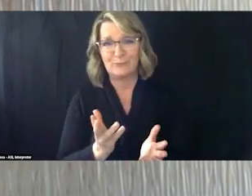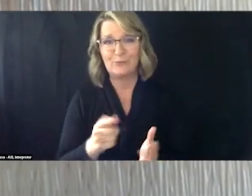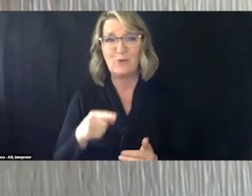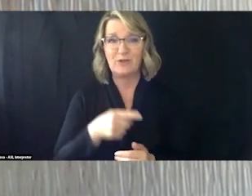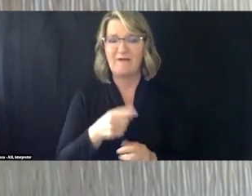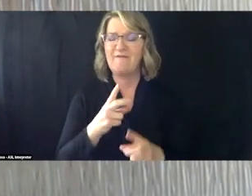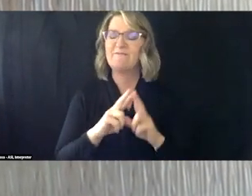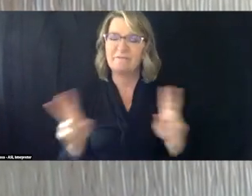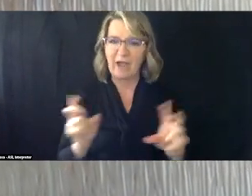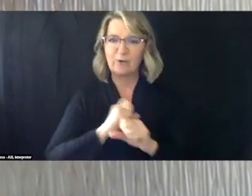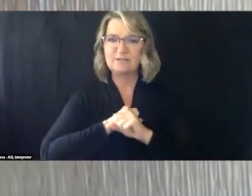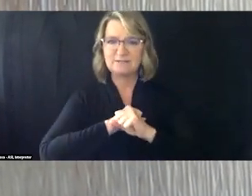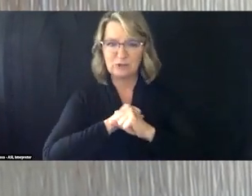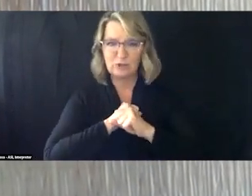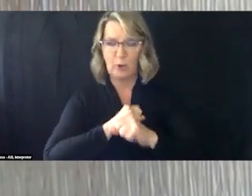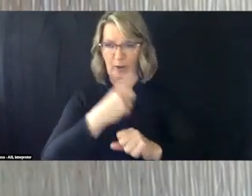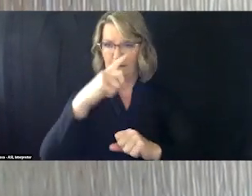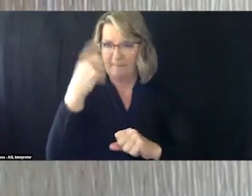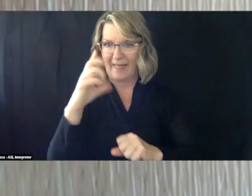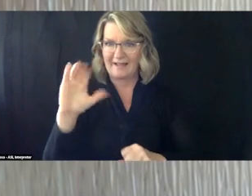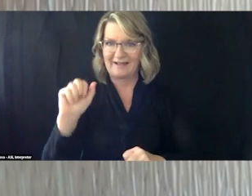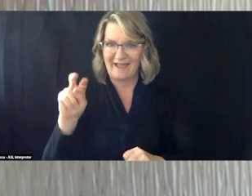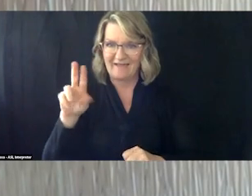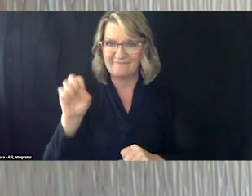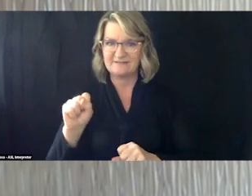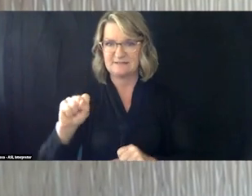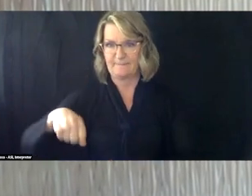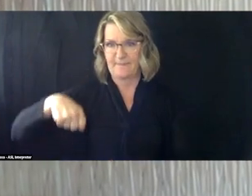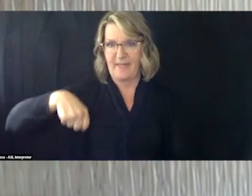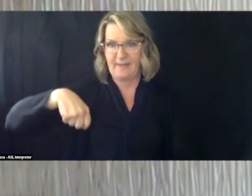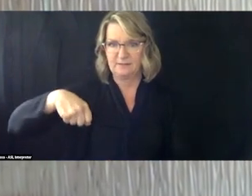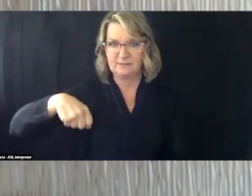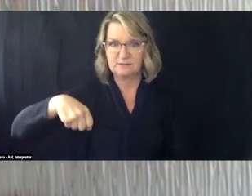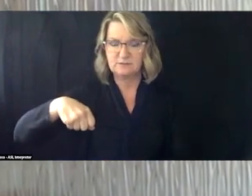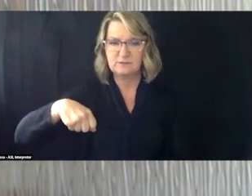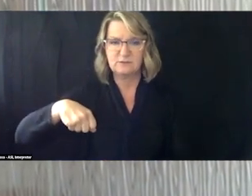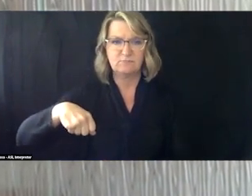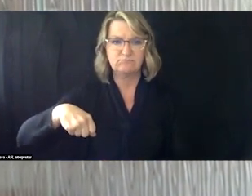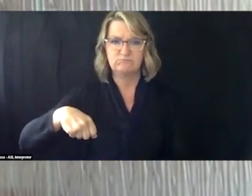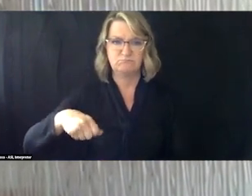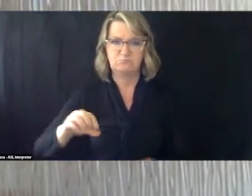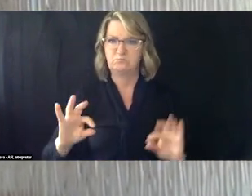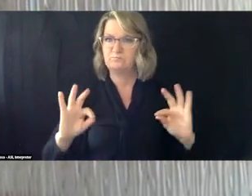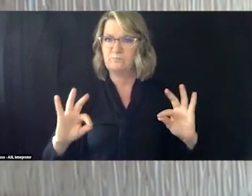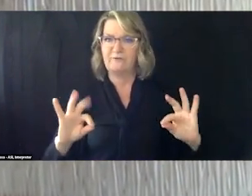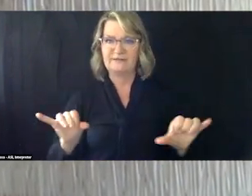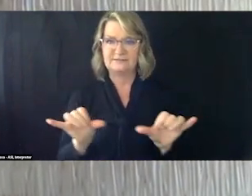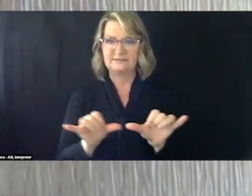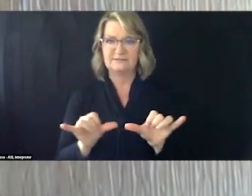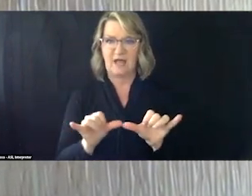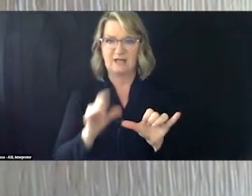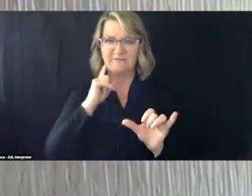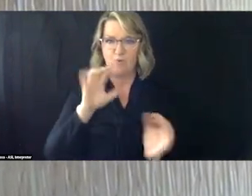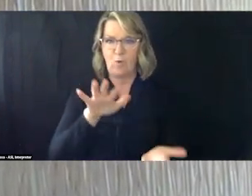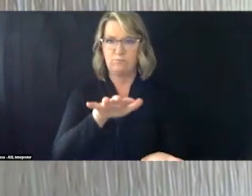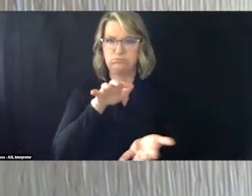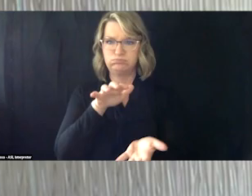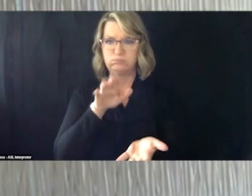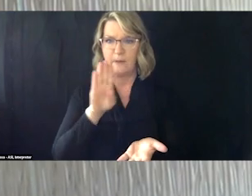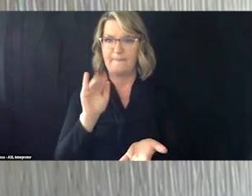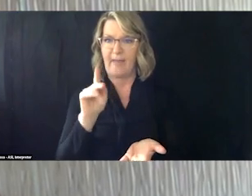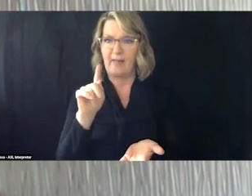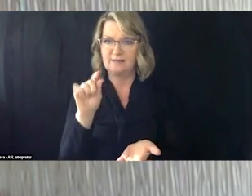just not true these are our very secure black canvas bags they're perfectly sized for a stack